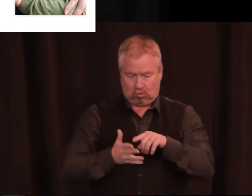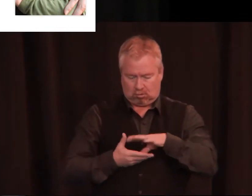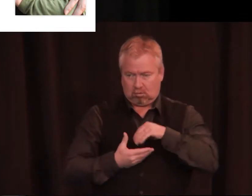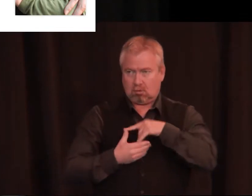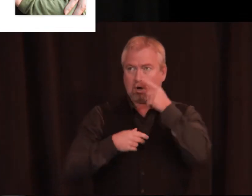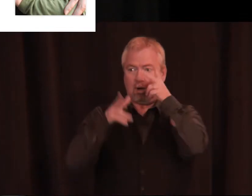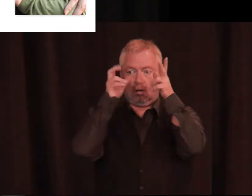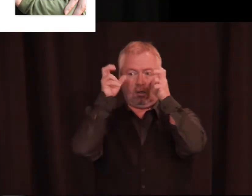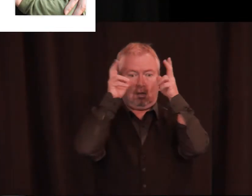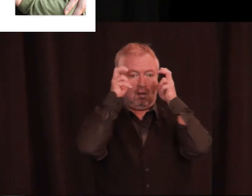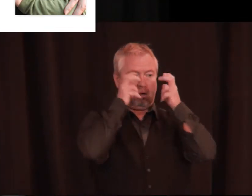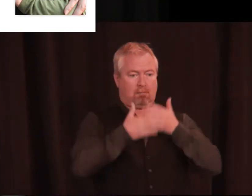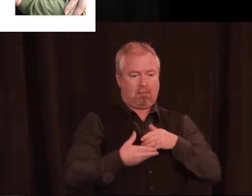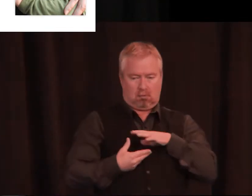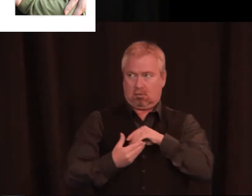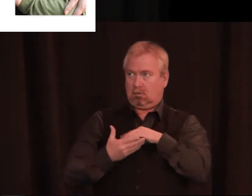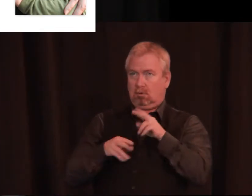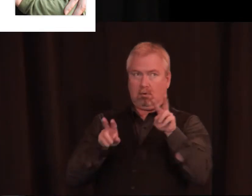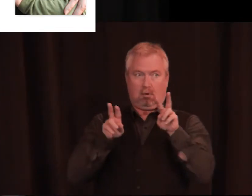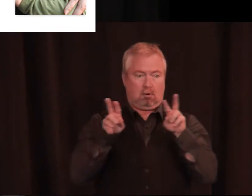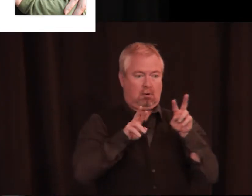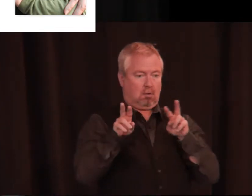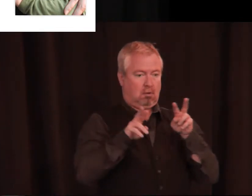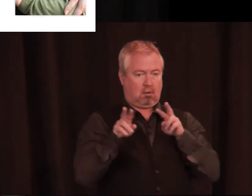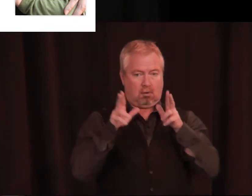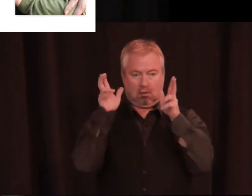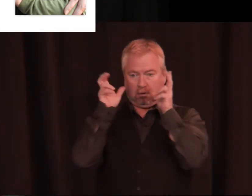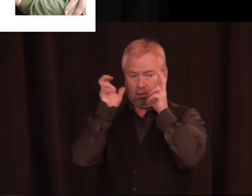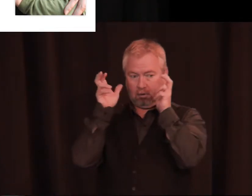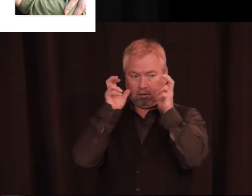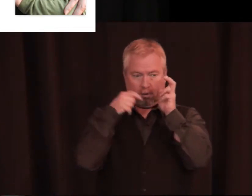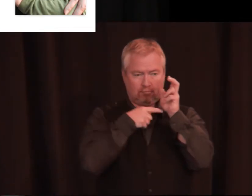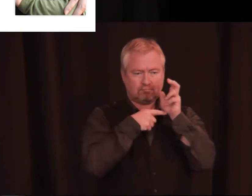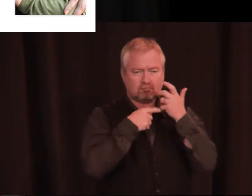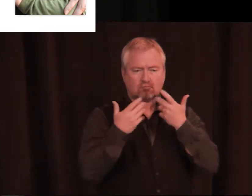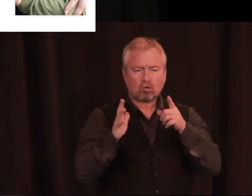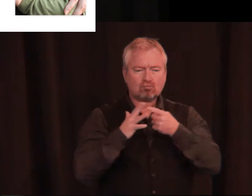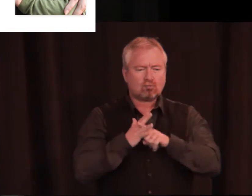there's research that shows they can do these very complex statistical learning paradigms